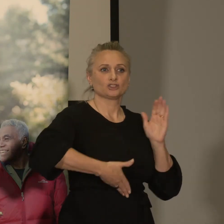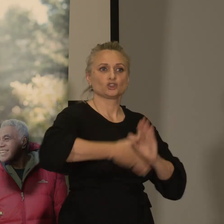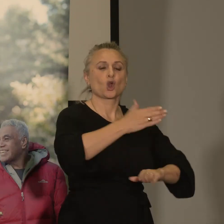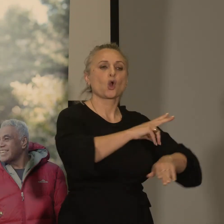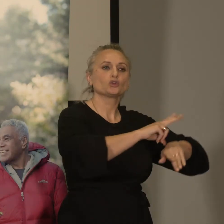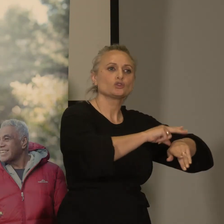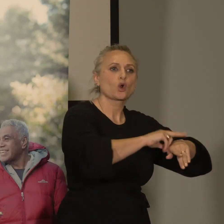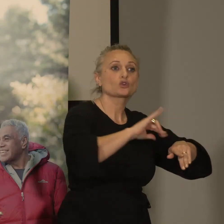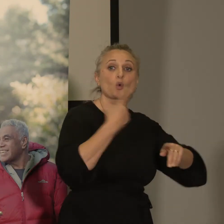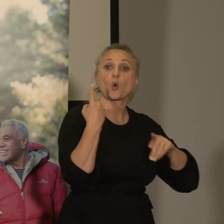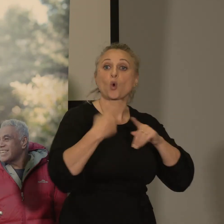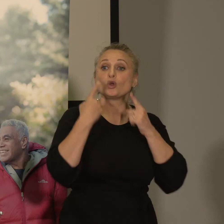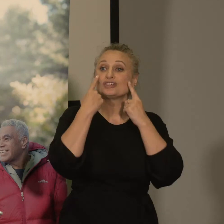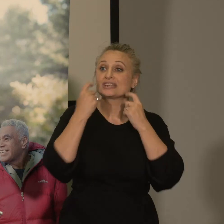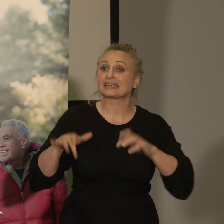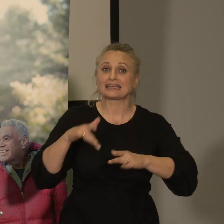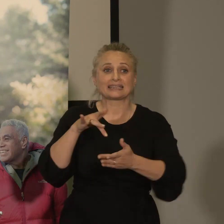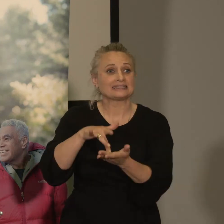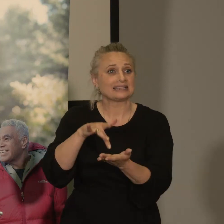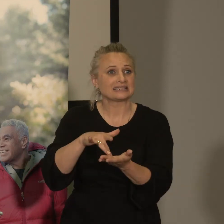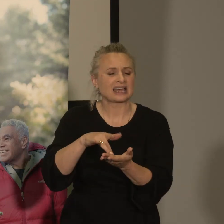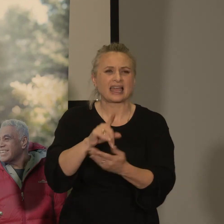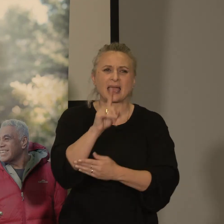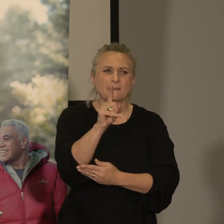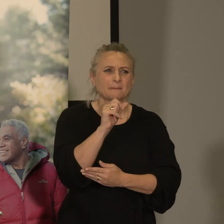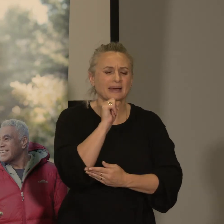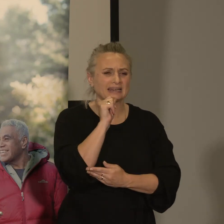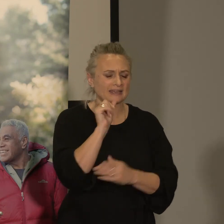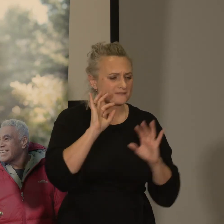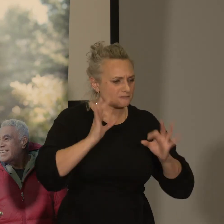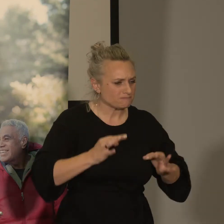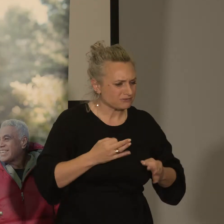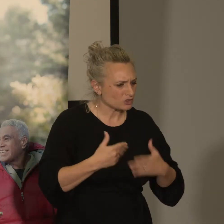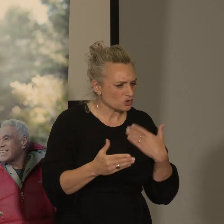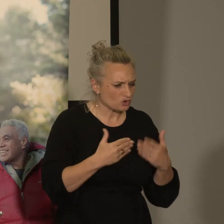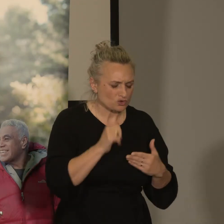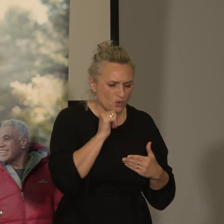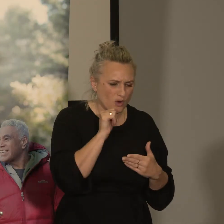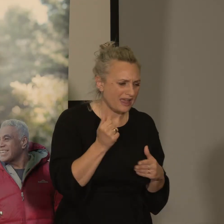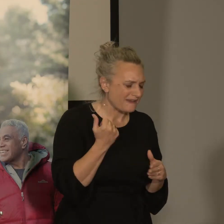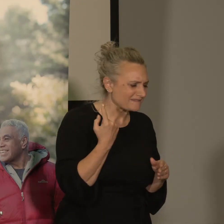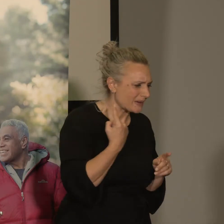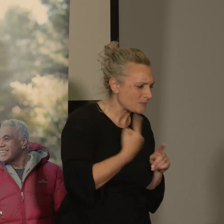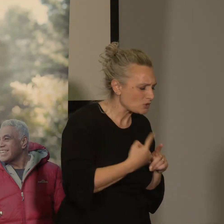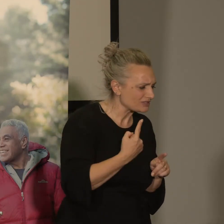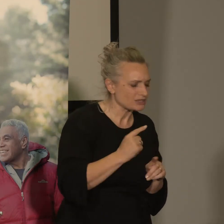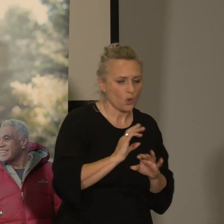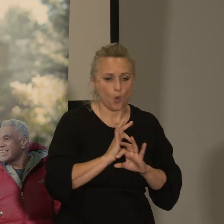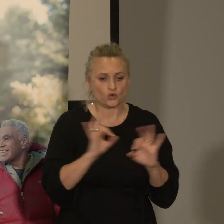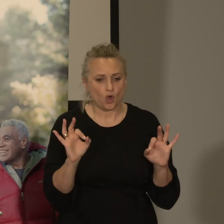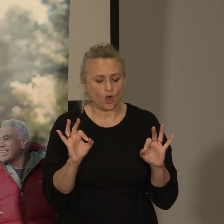centre. However, if you are unsure of how urgent your